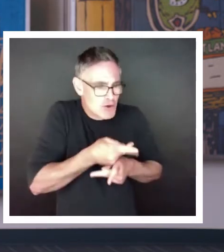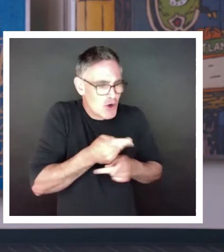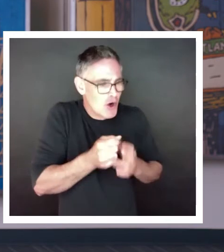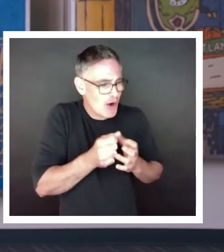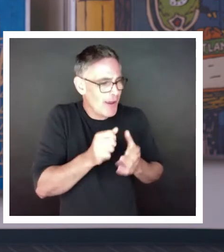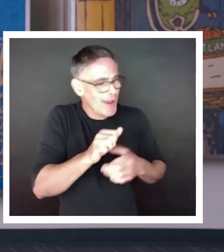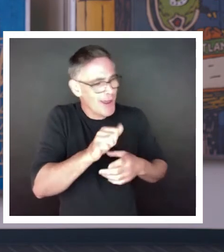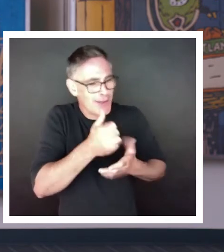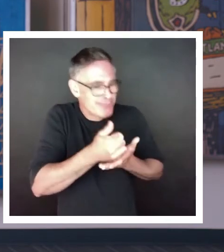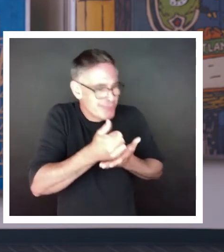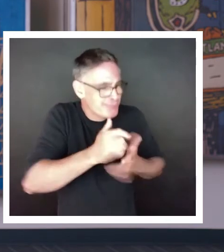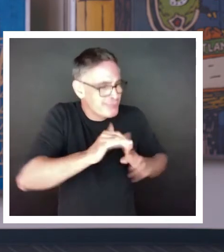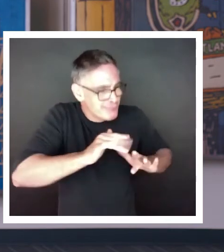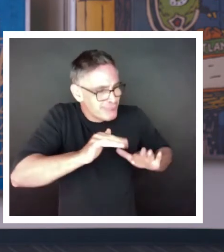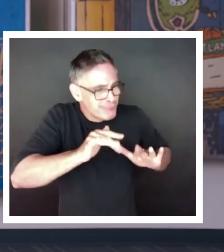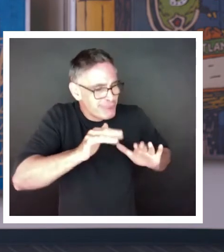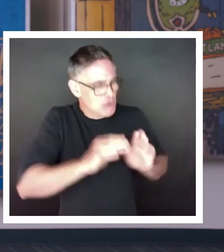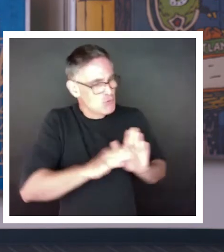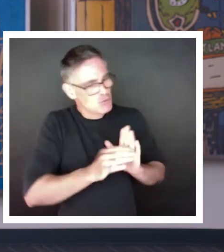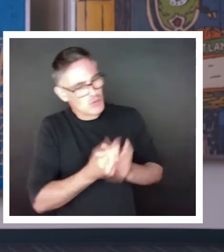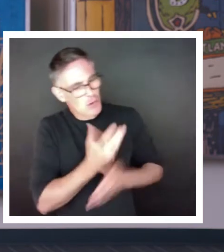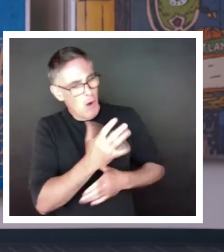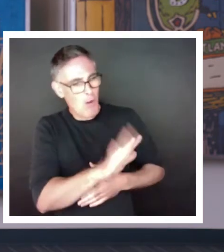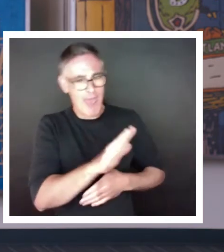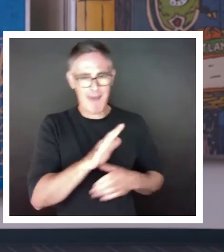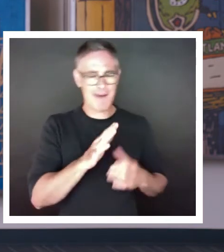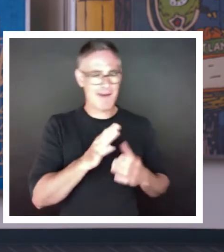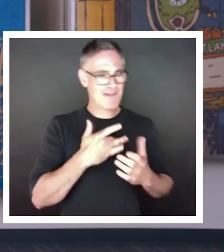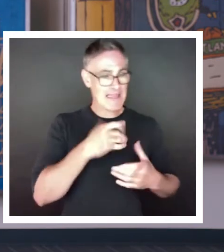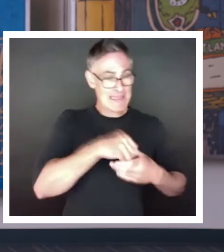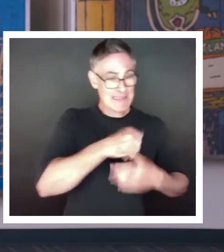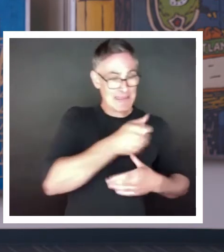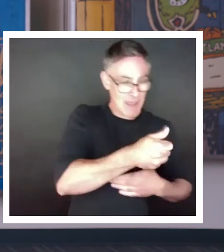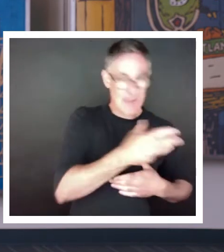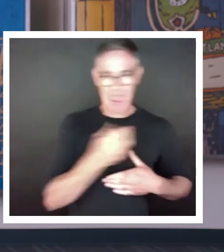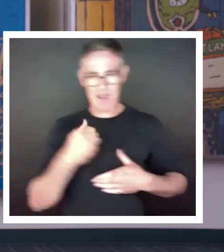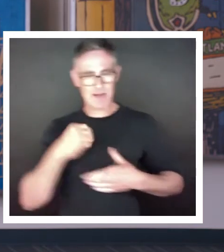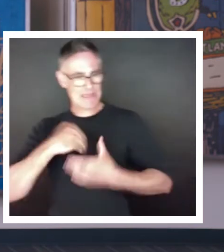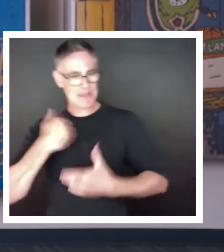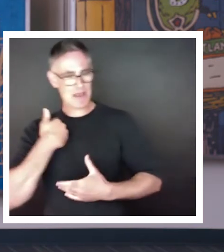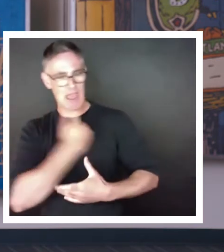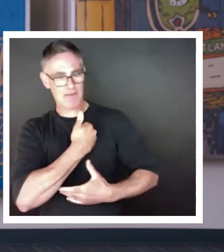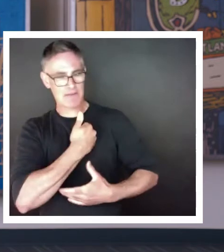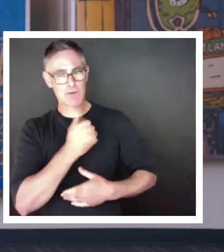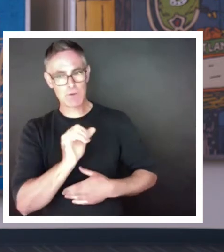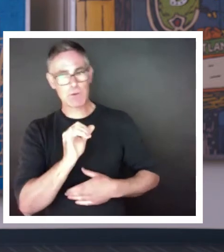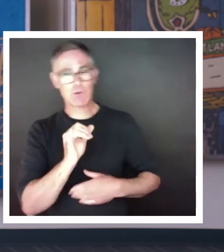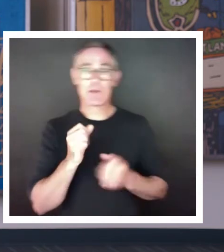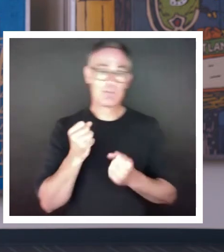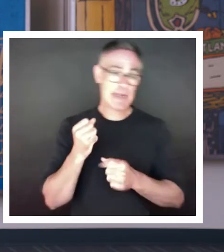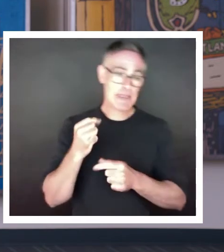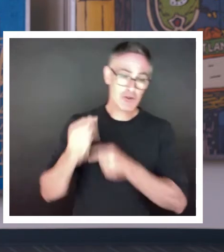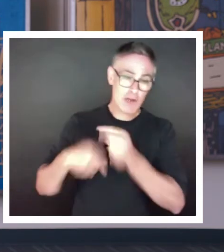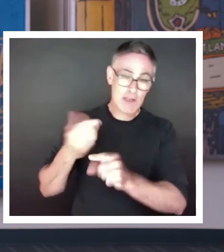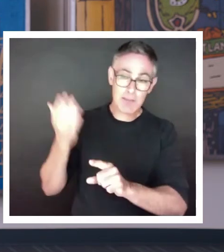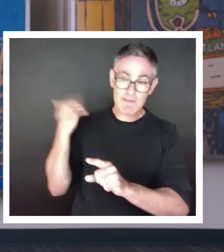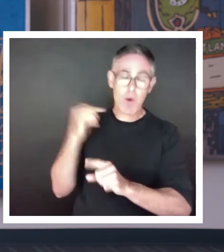and grow this dynamic for them and within us too? Generations before you thought that they would do this work.